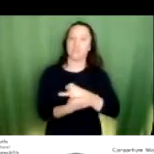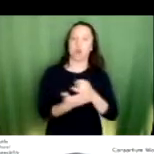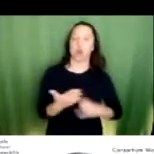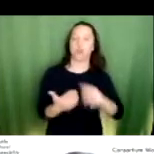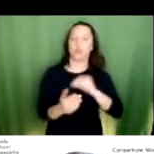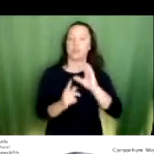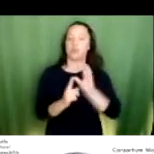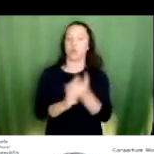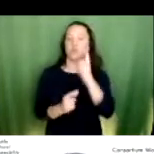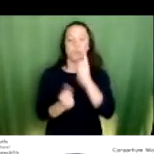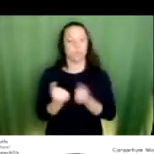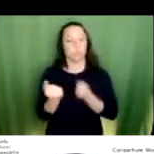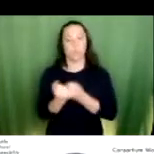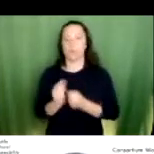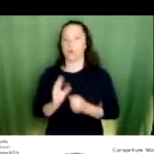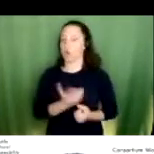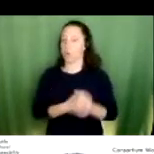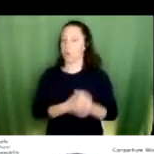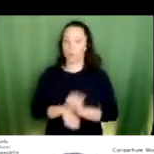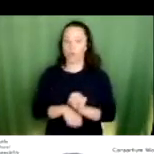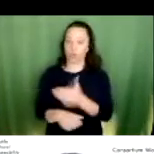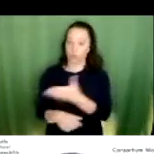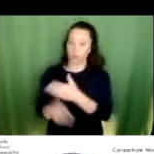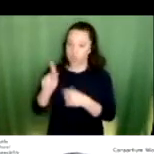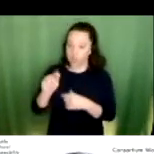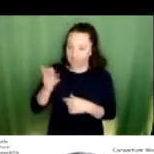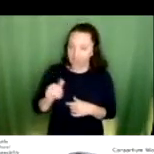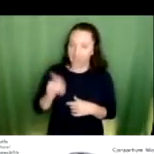of our work. Kathy, welcome please take it away.